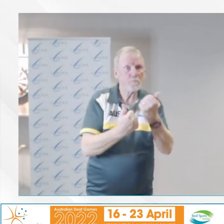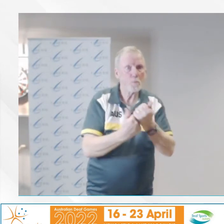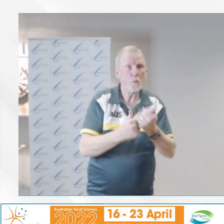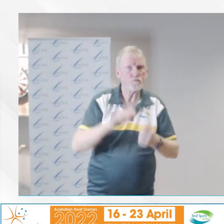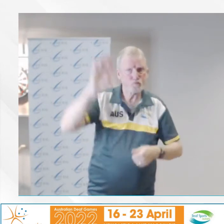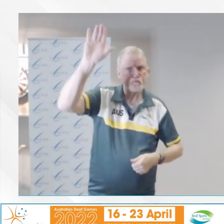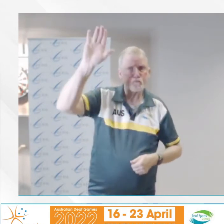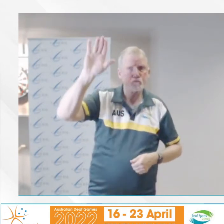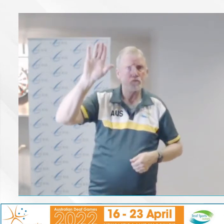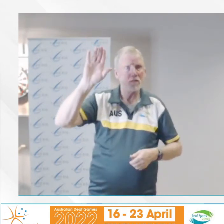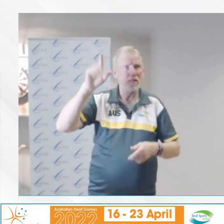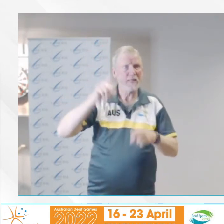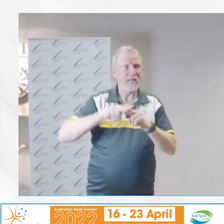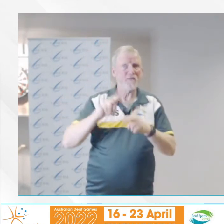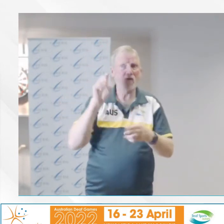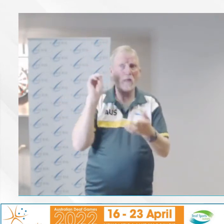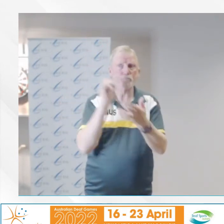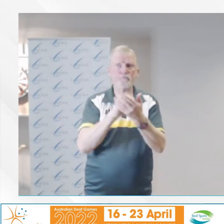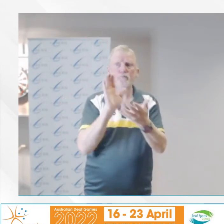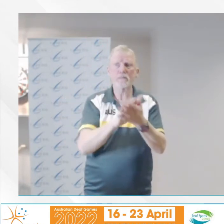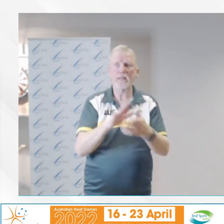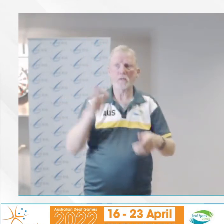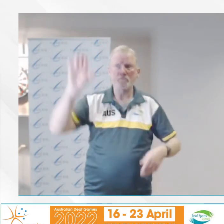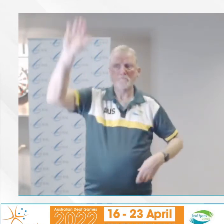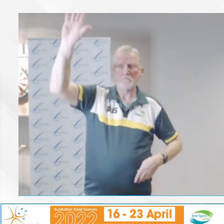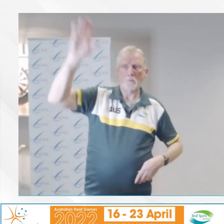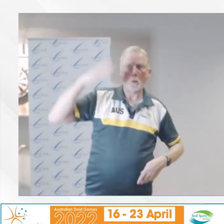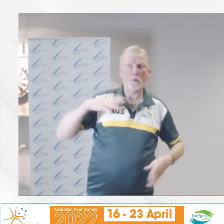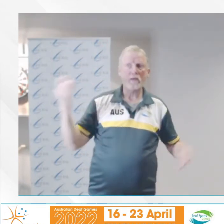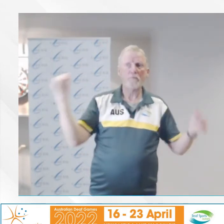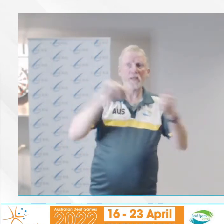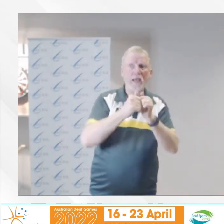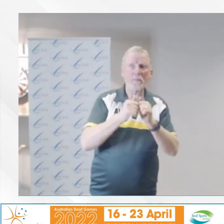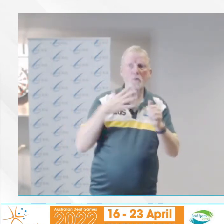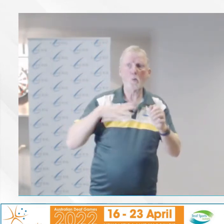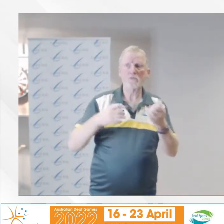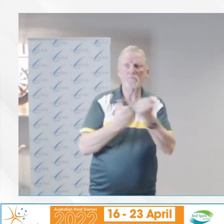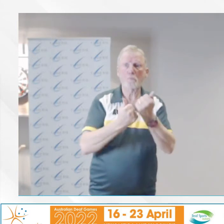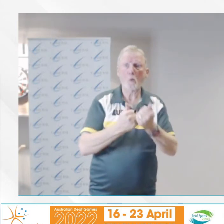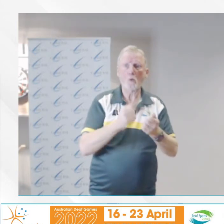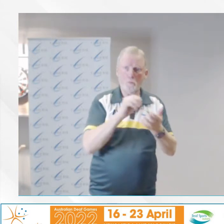volunteers who would be happy to be invited for someone who is blind or has a vision loss